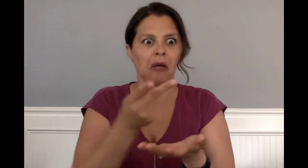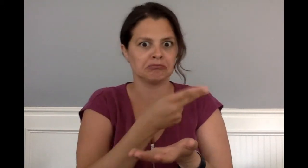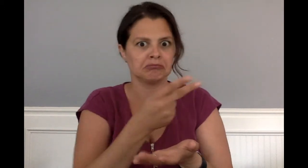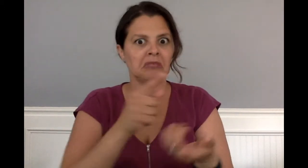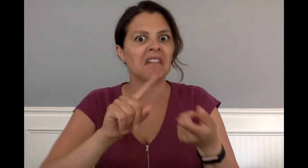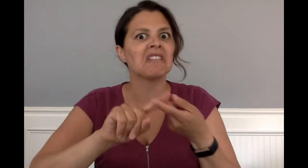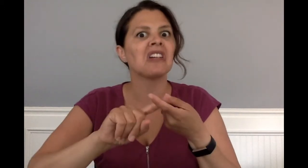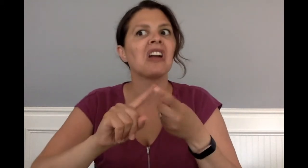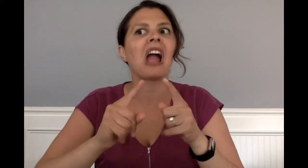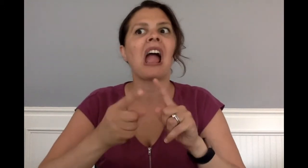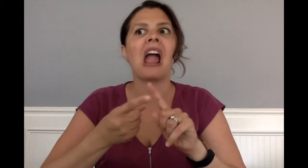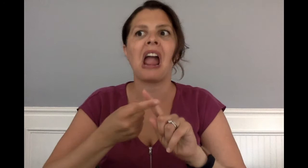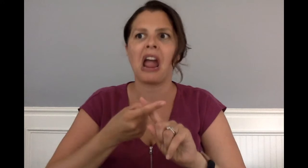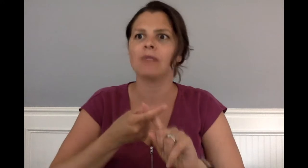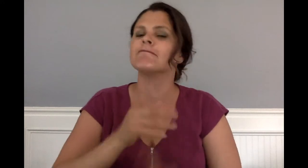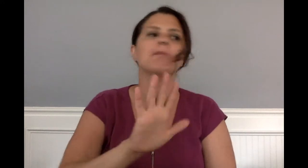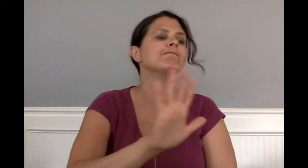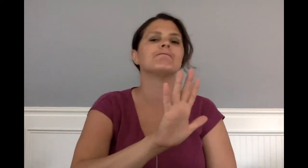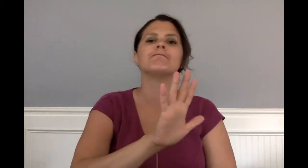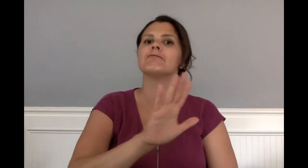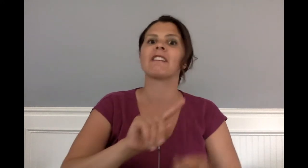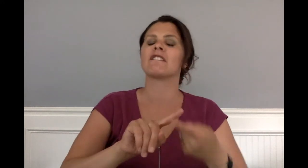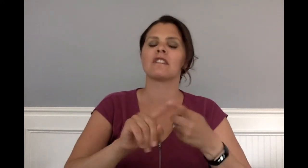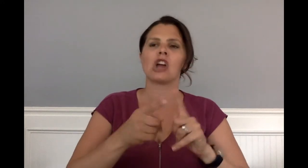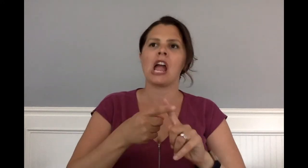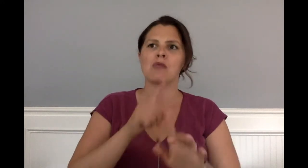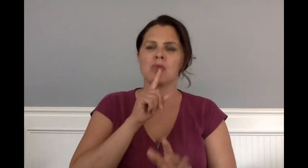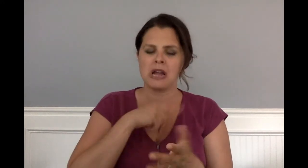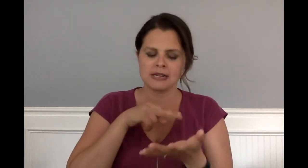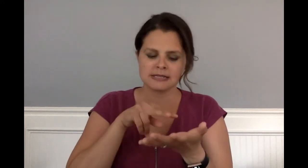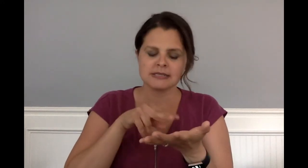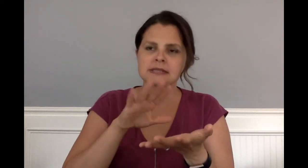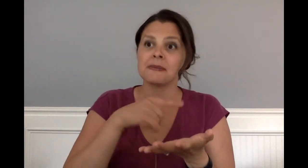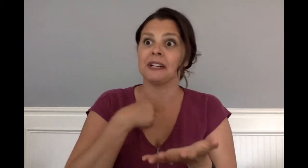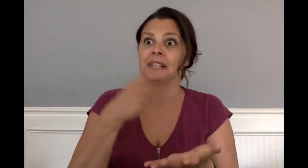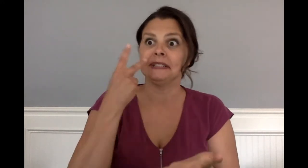“I see a friendship forming between—nope, not a friendship.